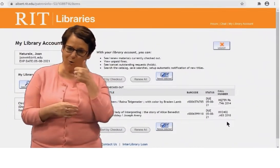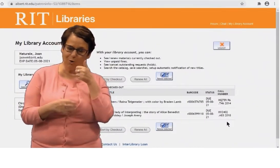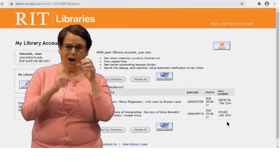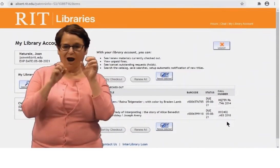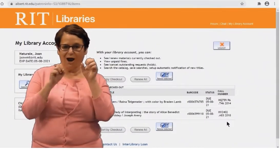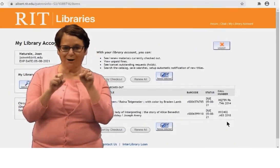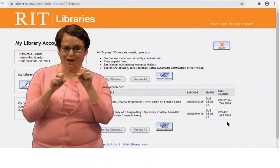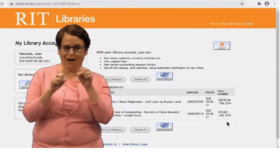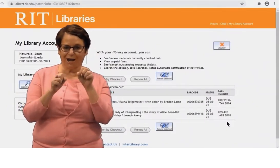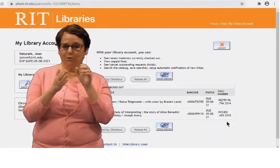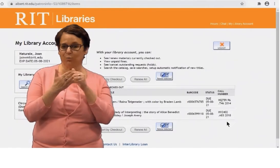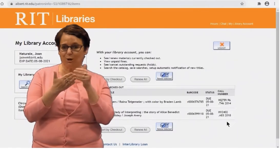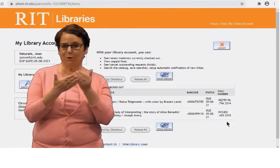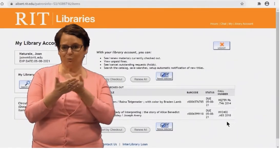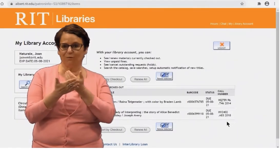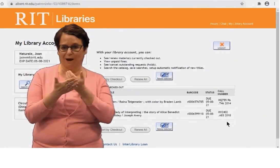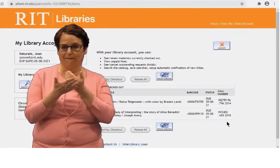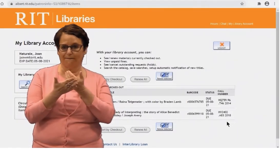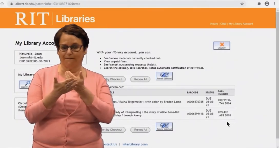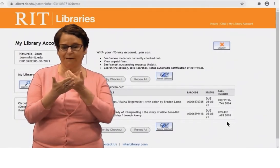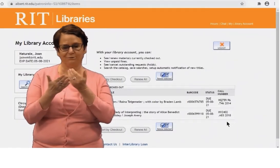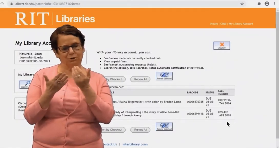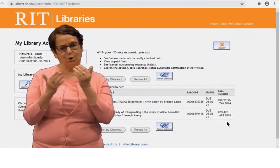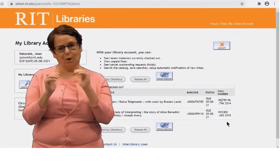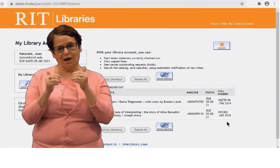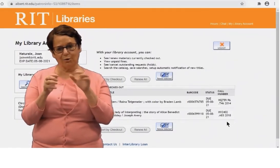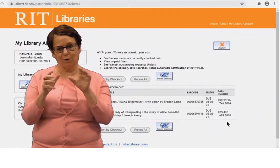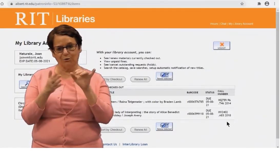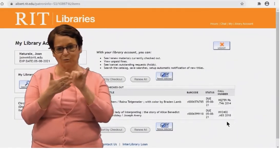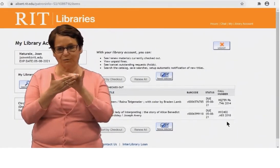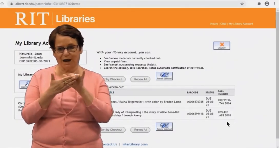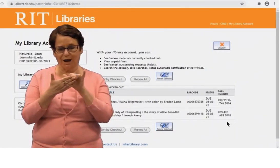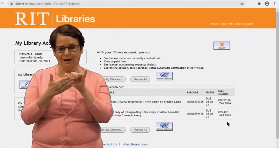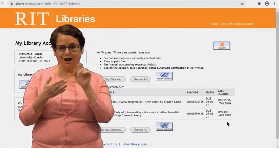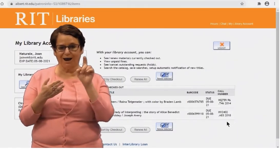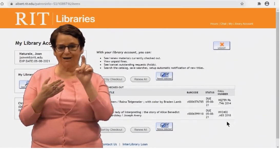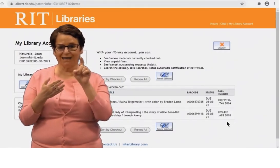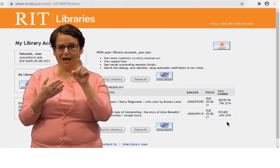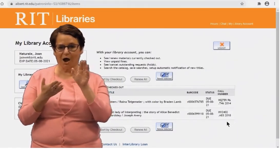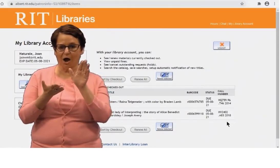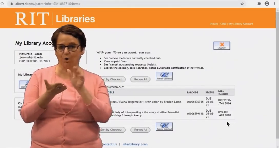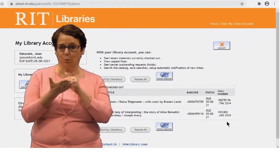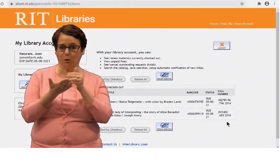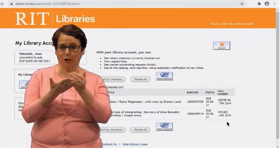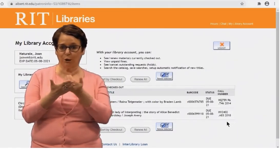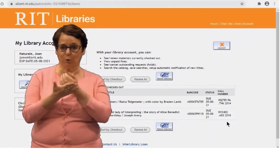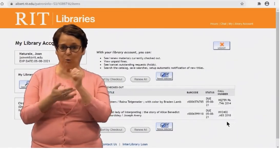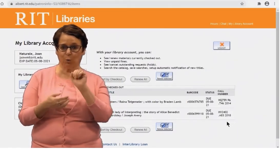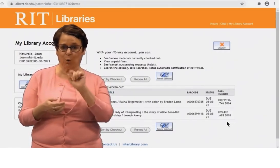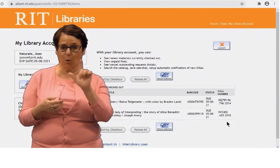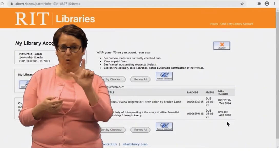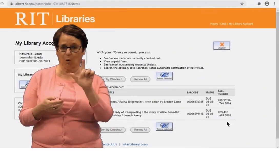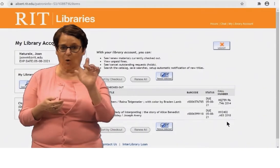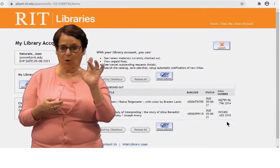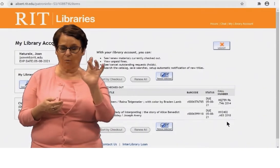Suppose the books are due tomorrow, I can renew them. You might be wondering how I do that.